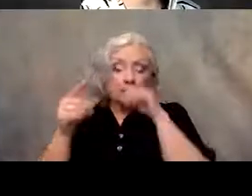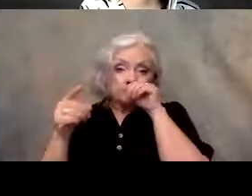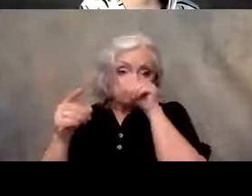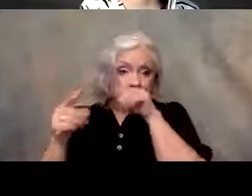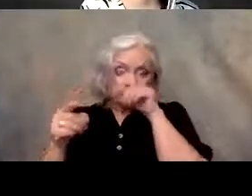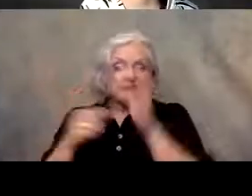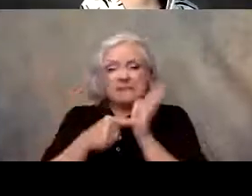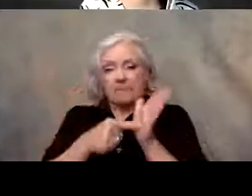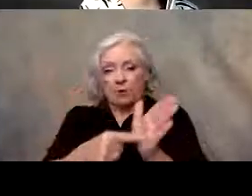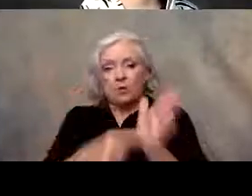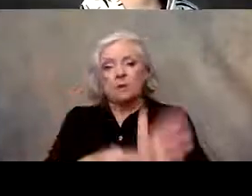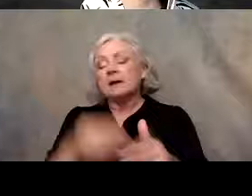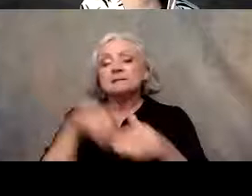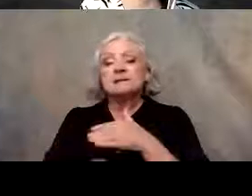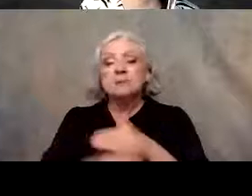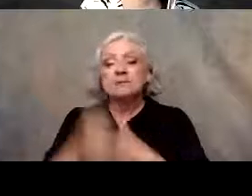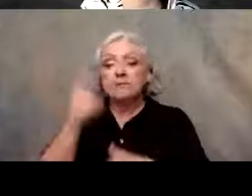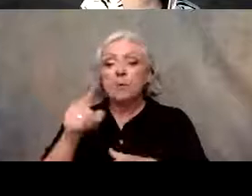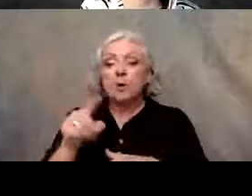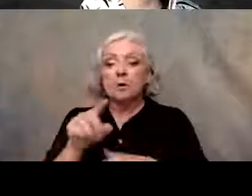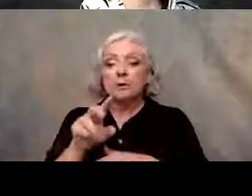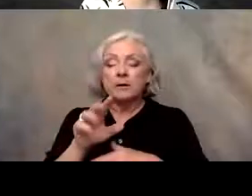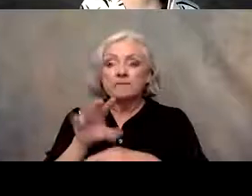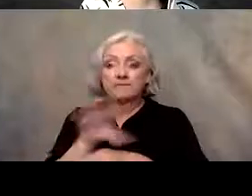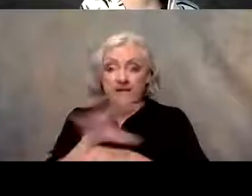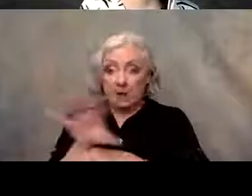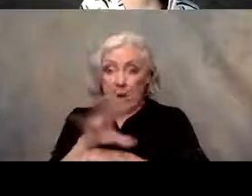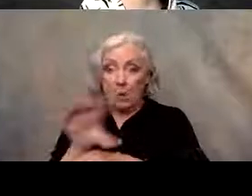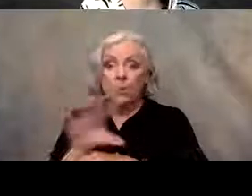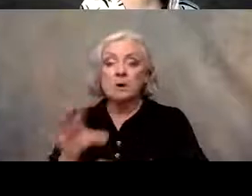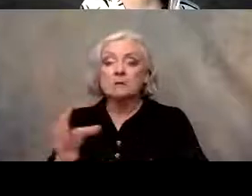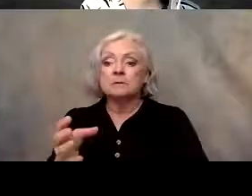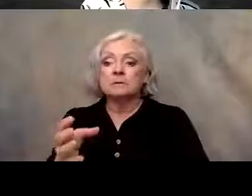a few things that we want to consider when it comes to saying, Oh, you know,